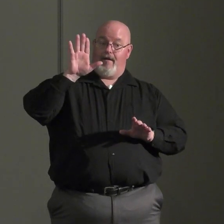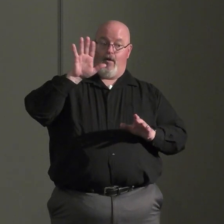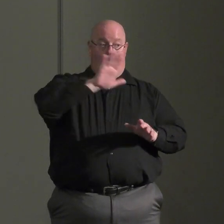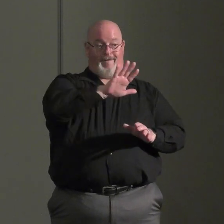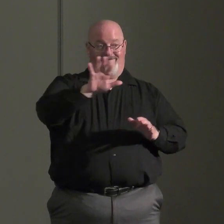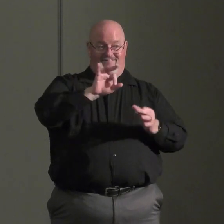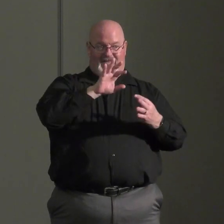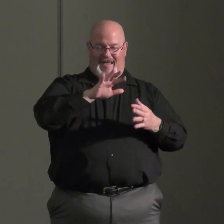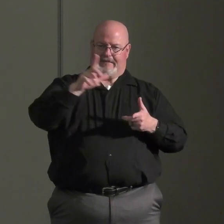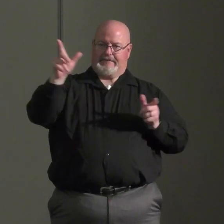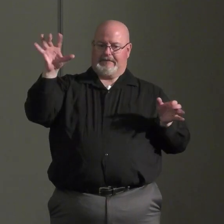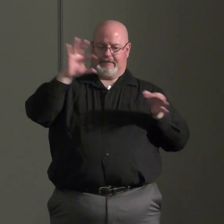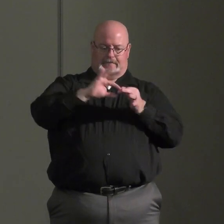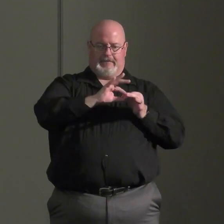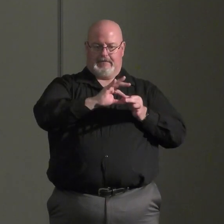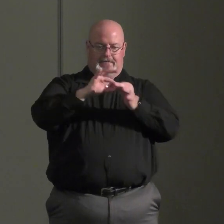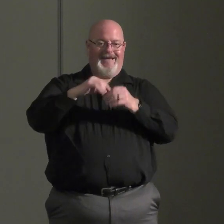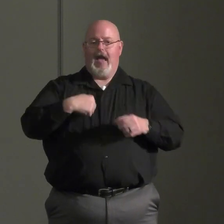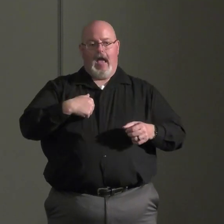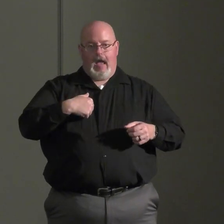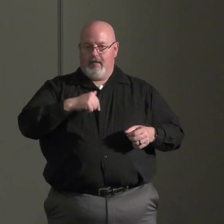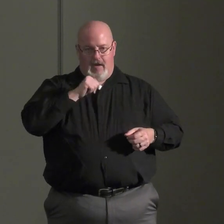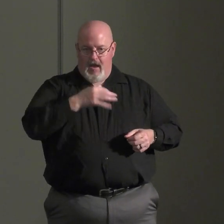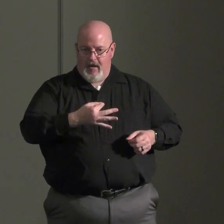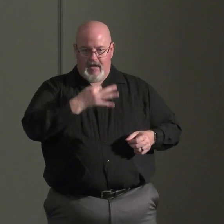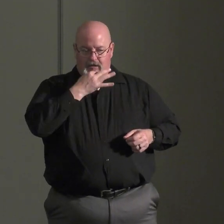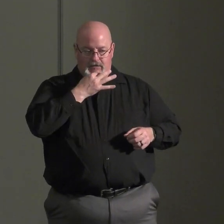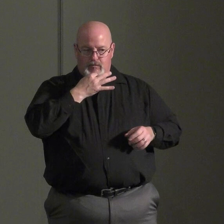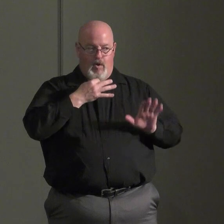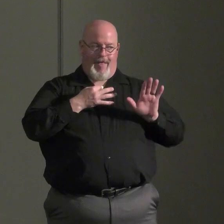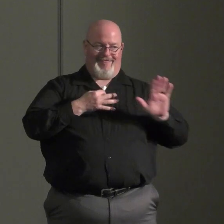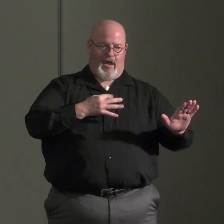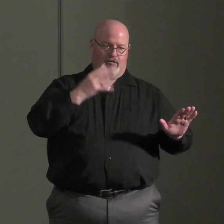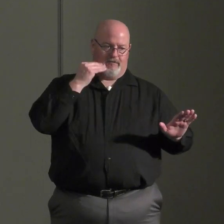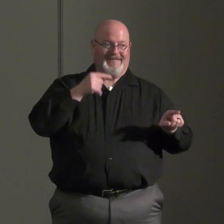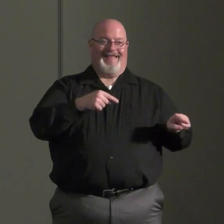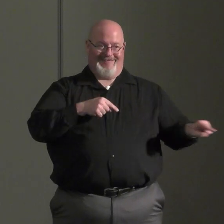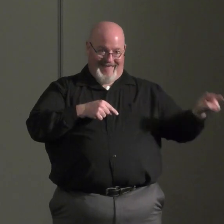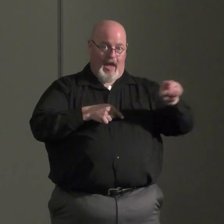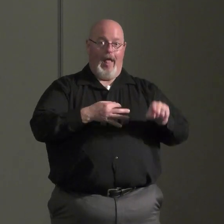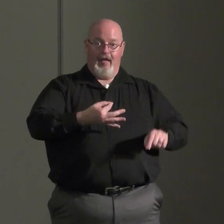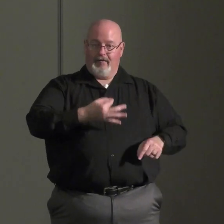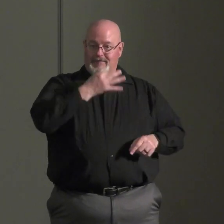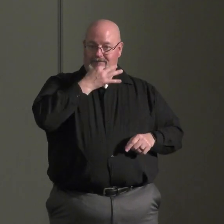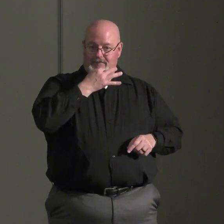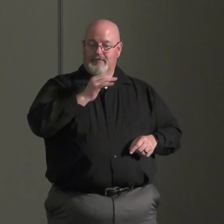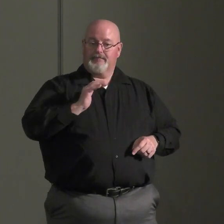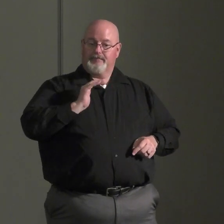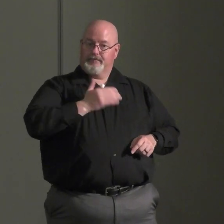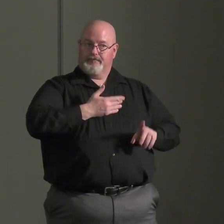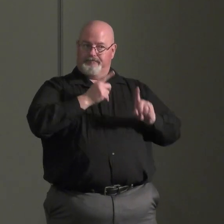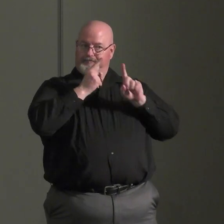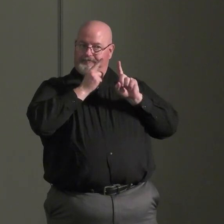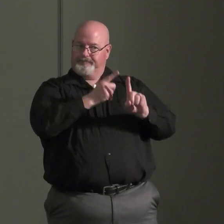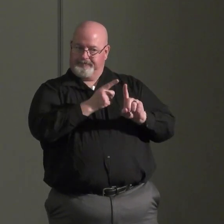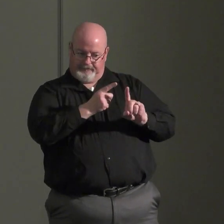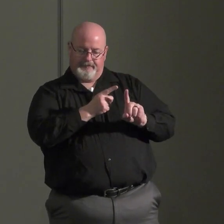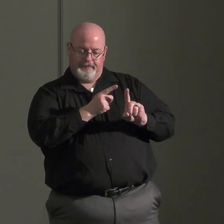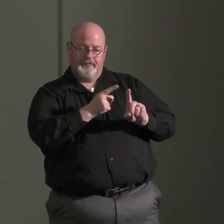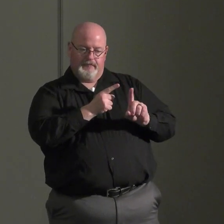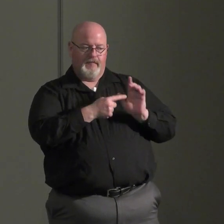about I'm not the expert in their experience. They are. And so our job is to really showcase